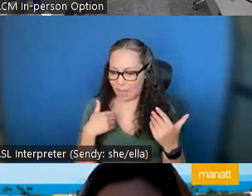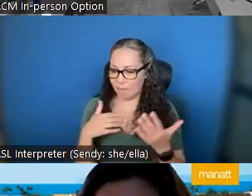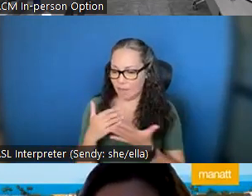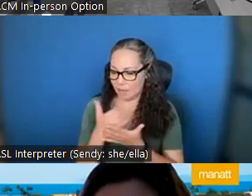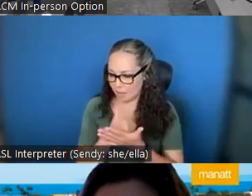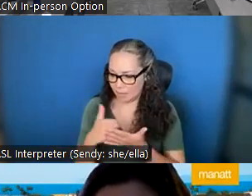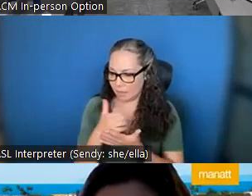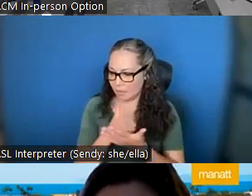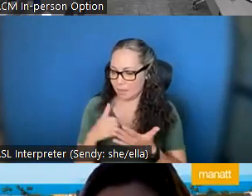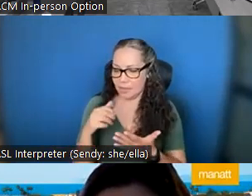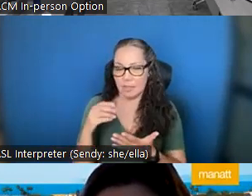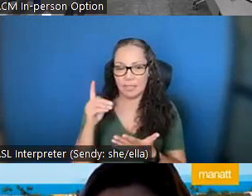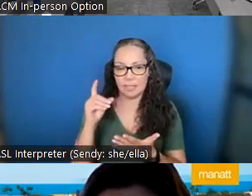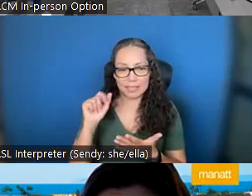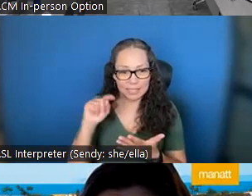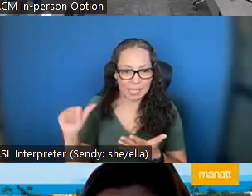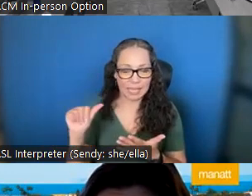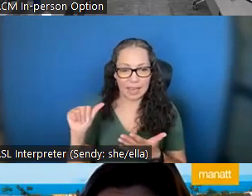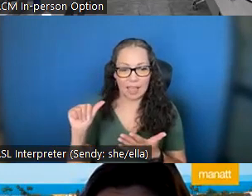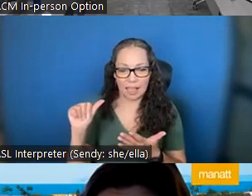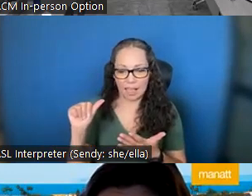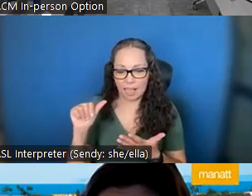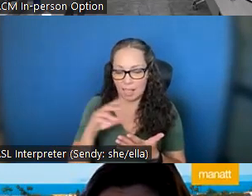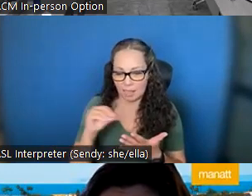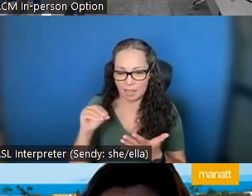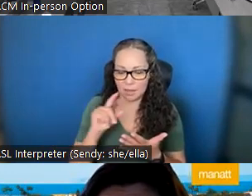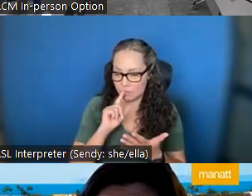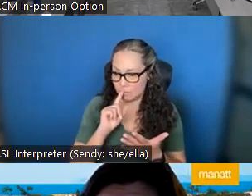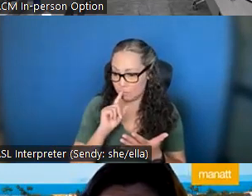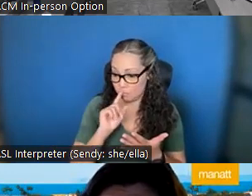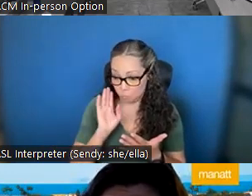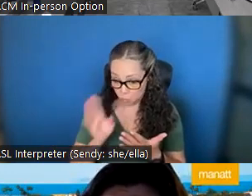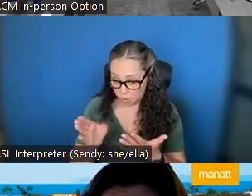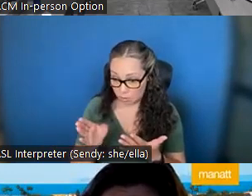efforts around that around this in terms of what is the actual as we follow the population and